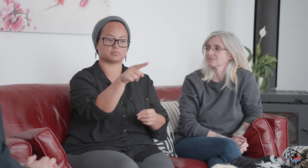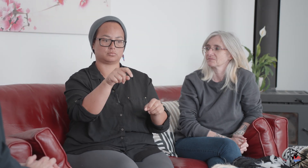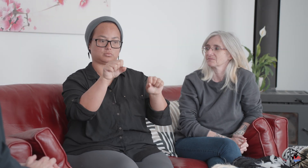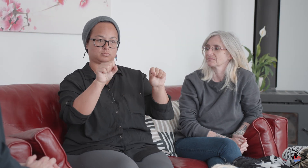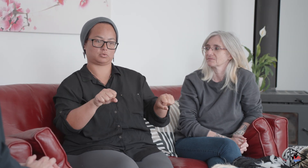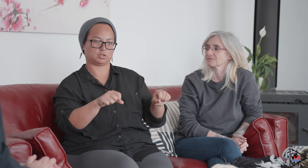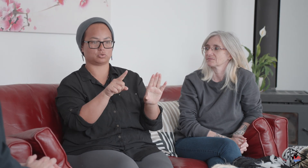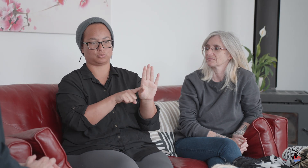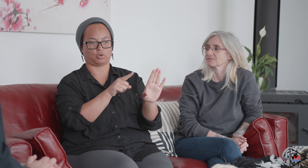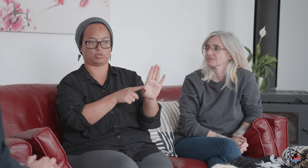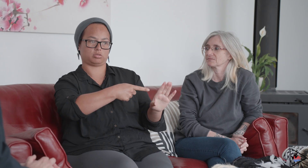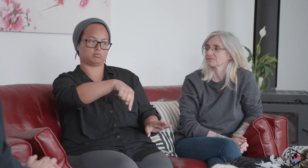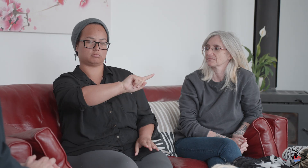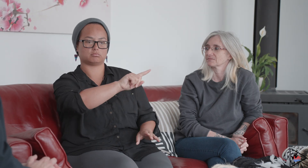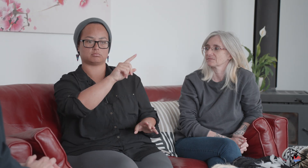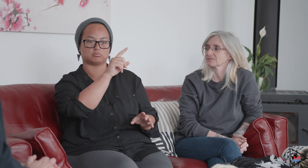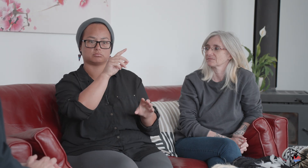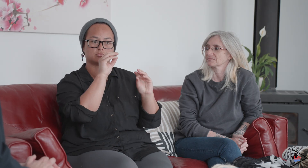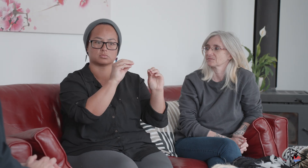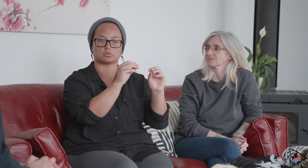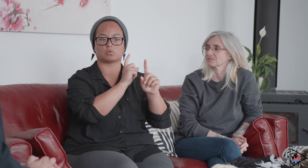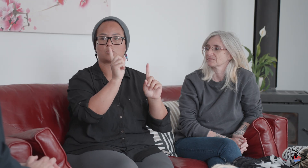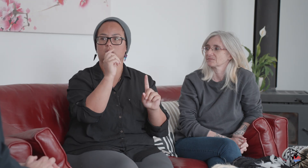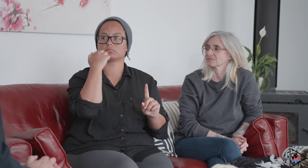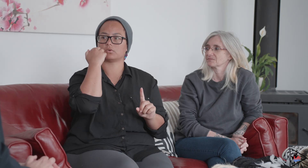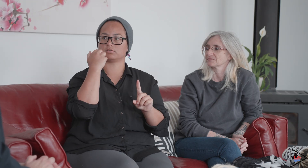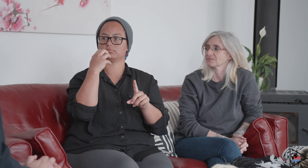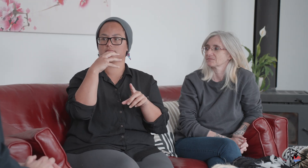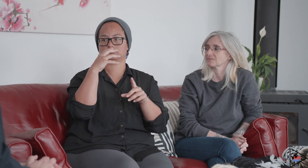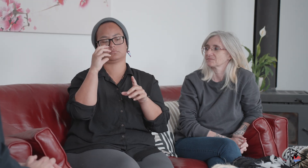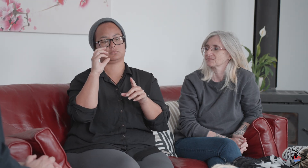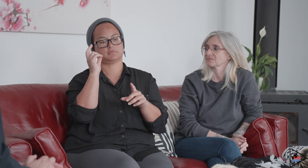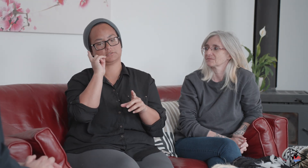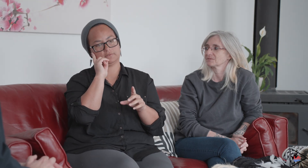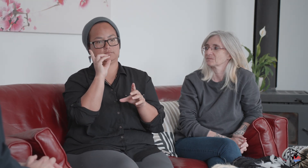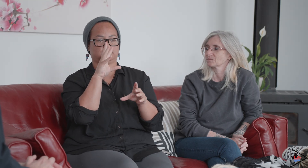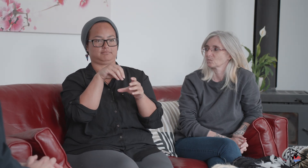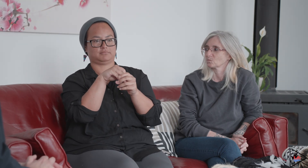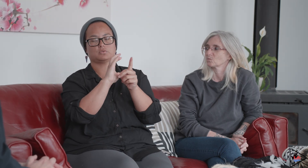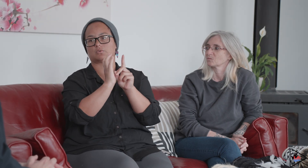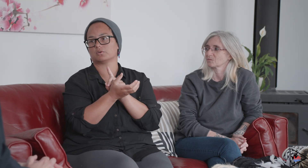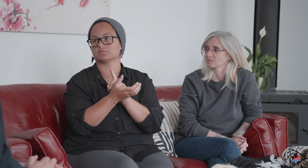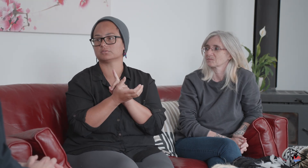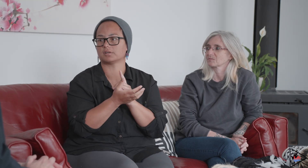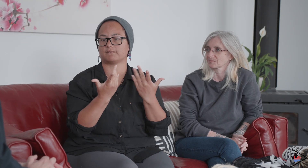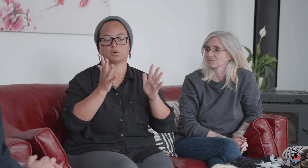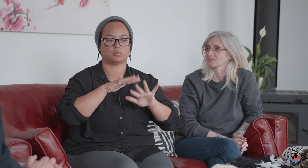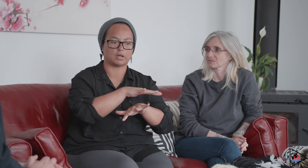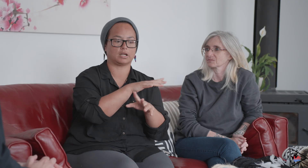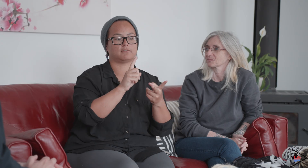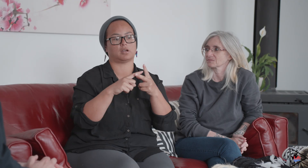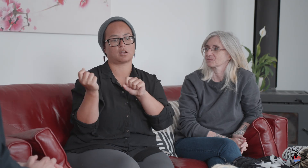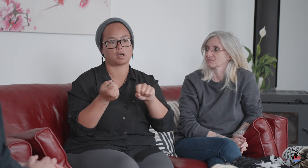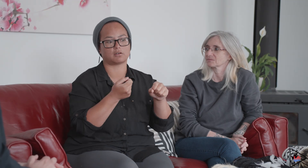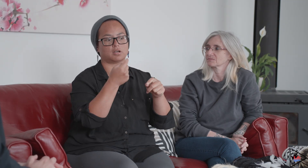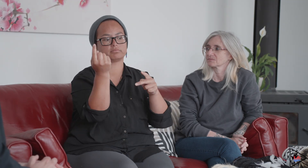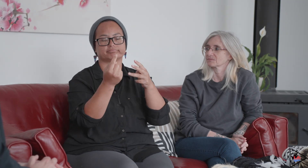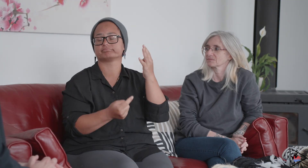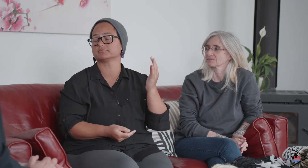to help others to help young Māori Deaf know more about their culture whether that's weaving carving